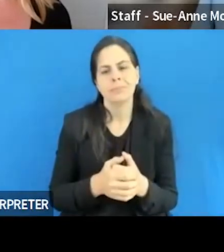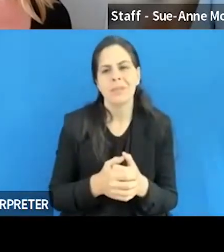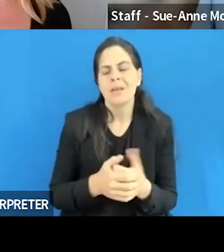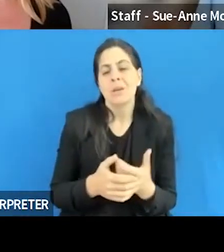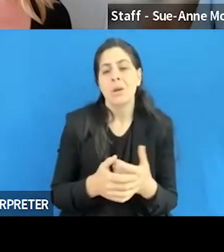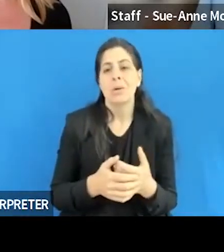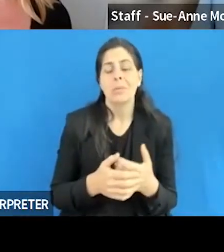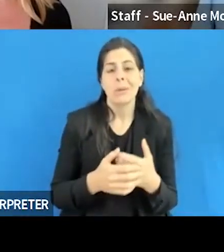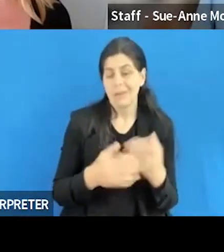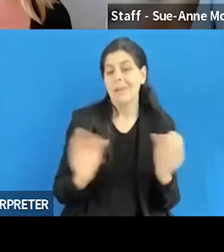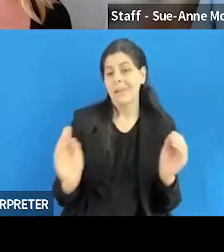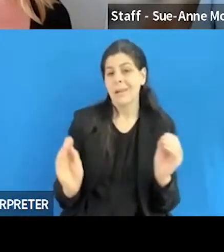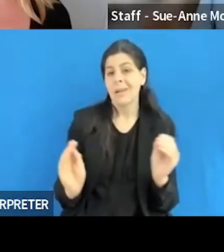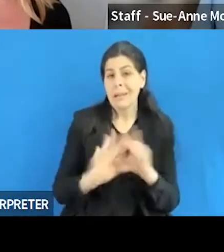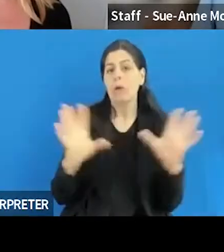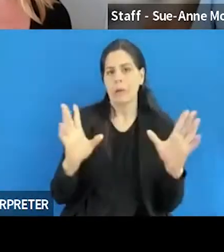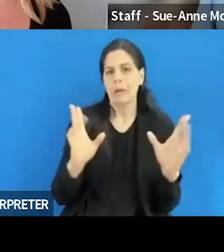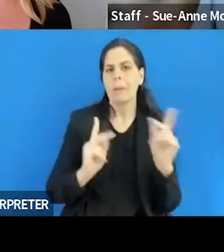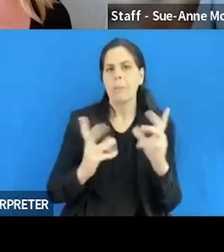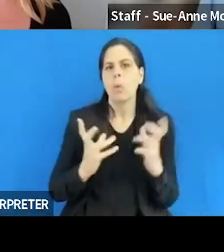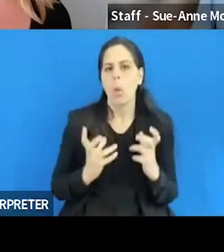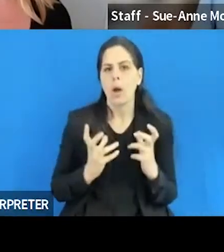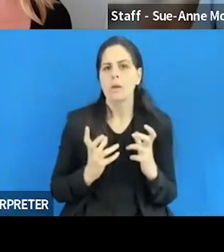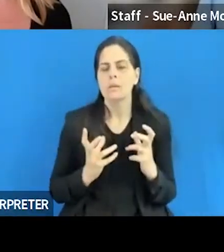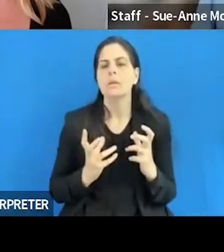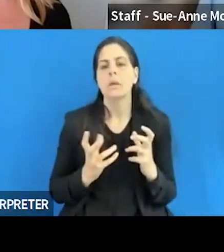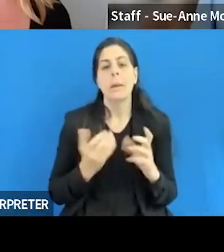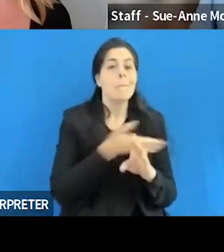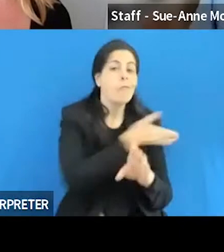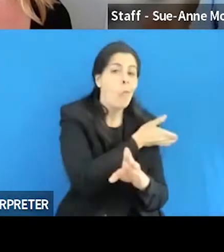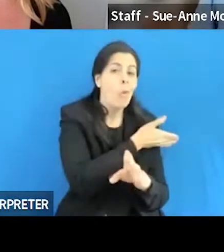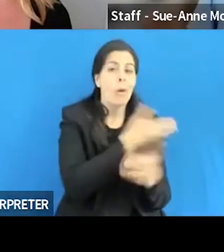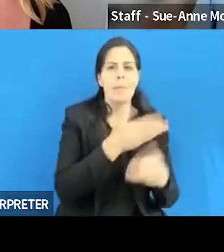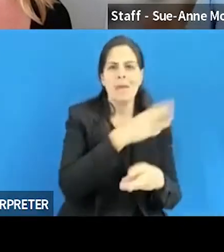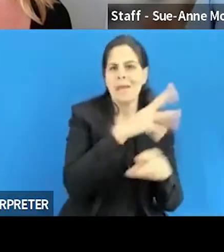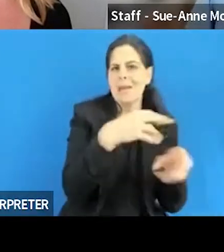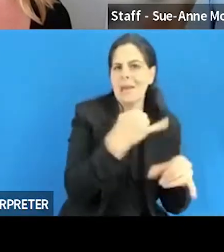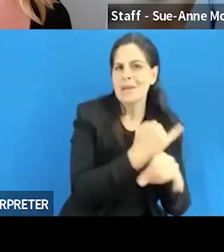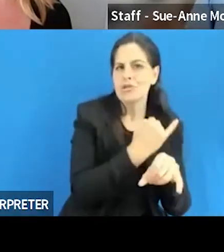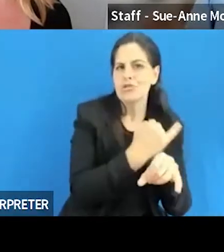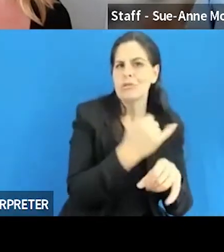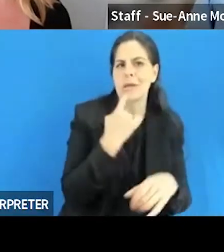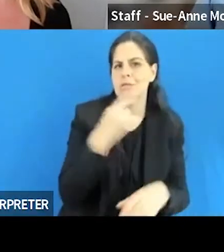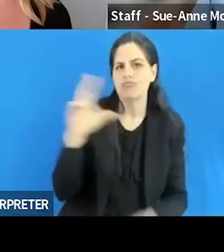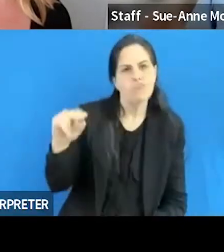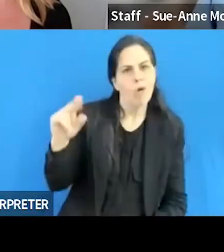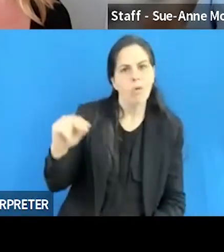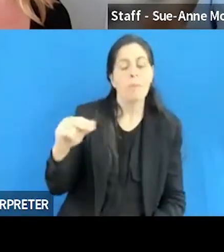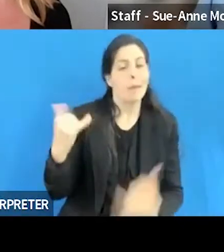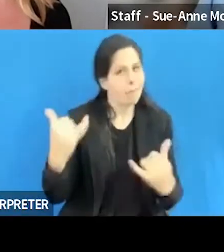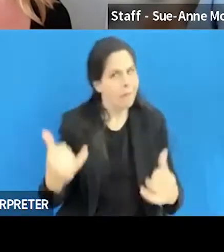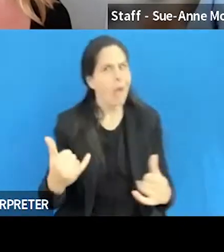Clearly they do. And I love that you've, you know, found that, found that audience and that the union's been able